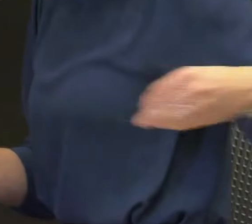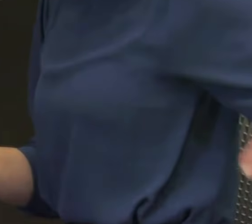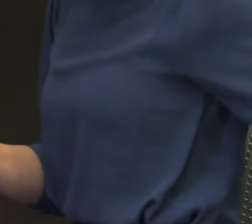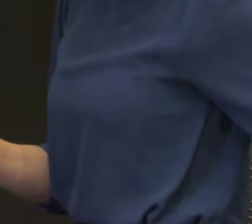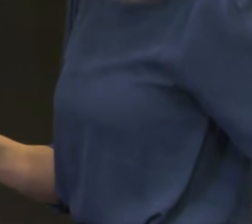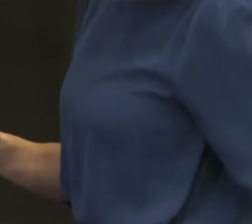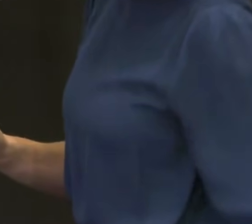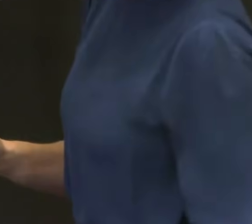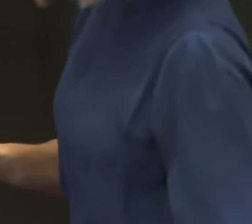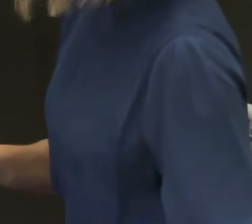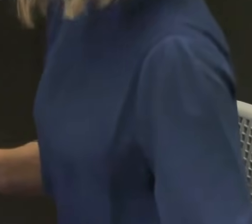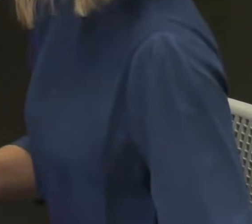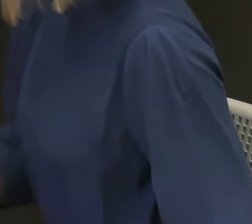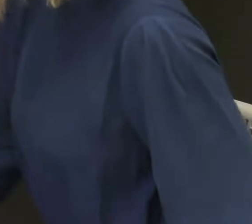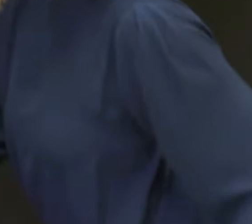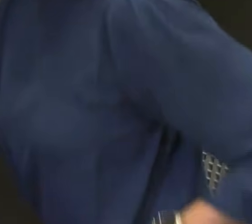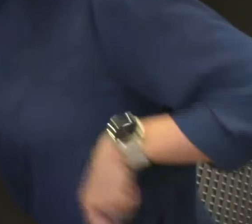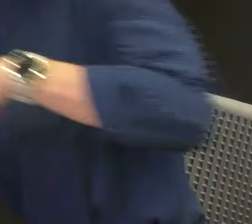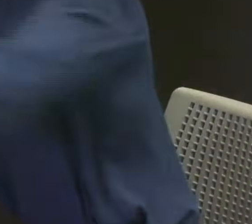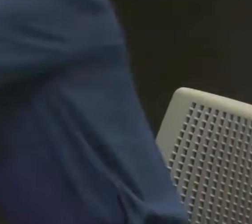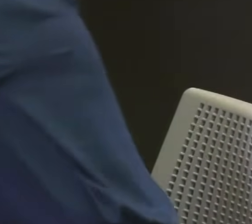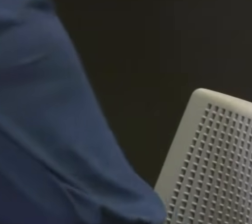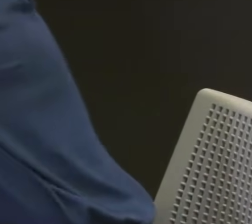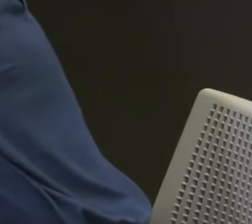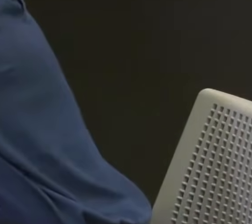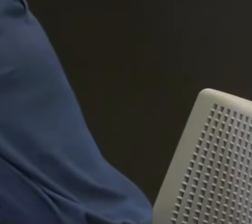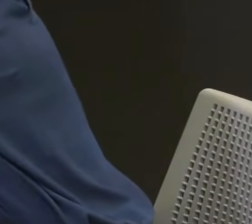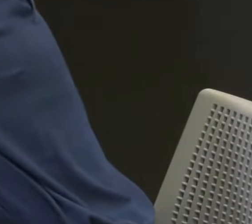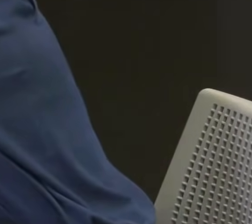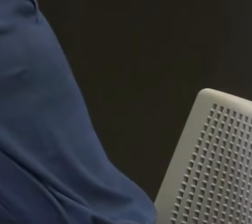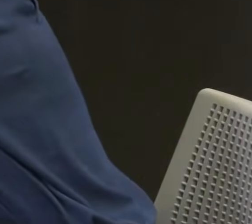plus